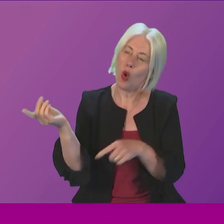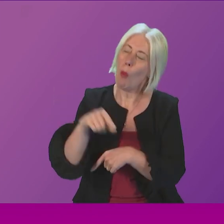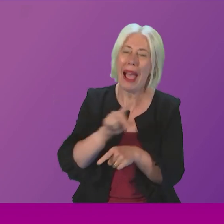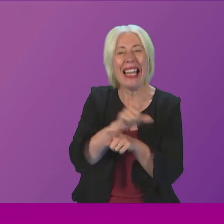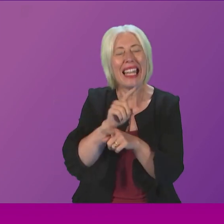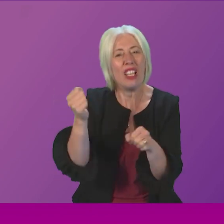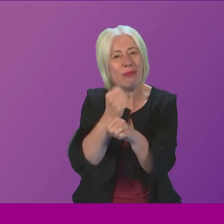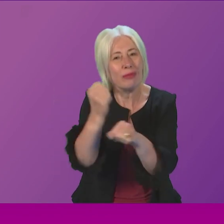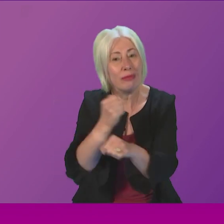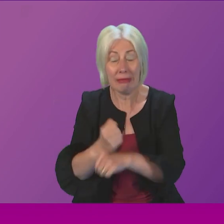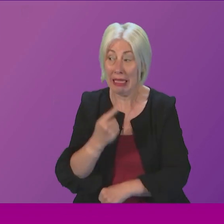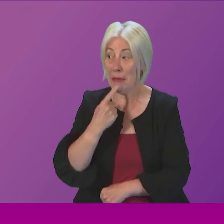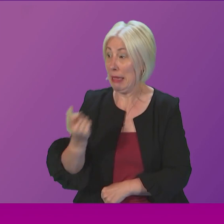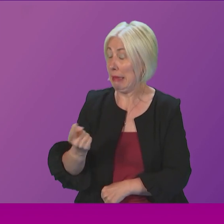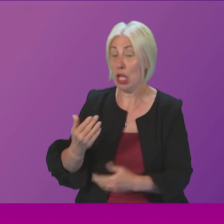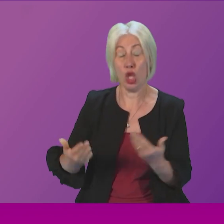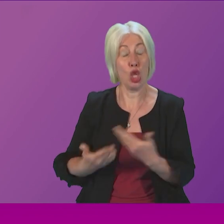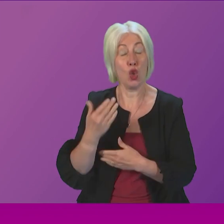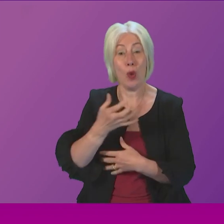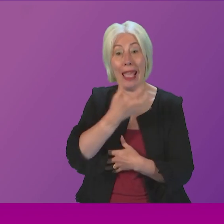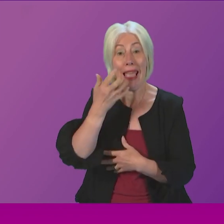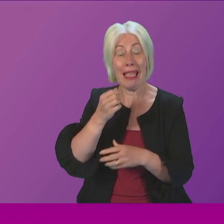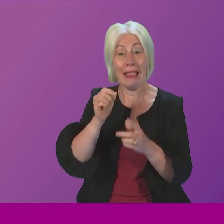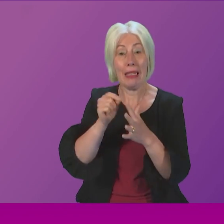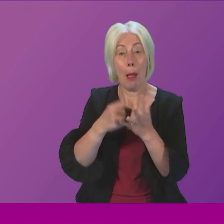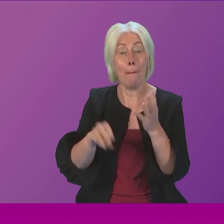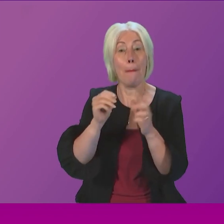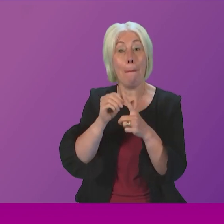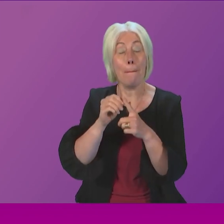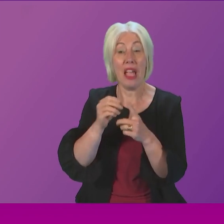1 million heat pumps that the Scottish Government has pledged to retrofit by 2030 and that,